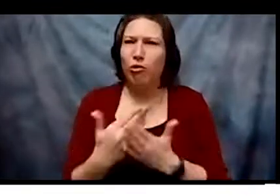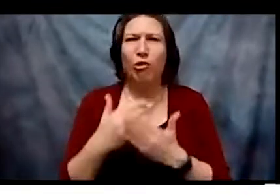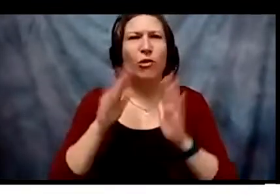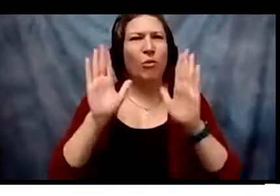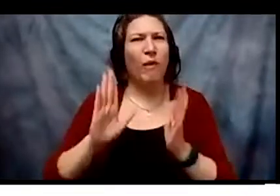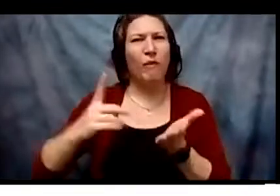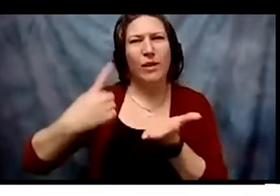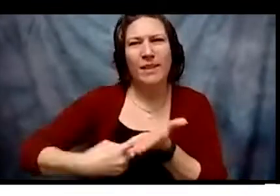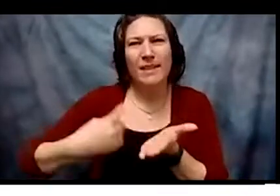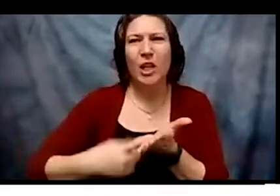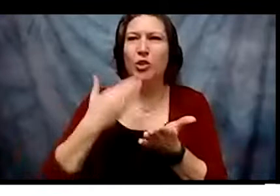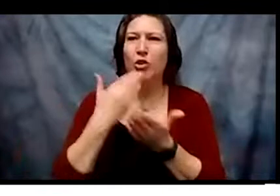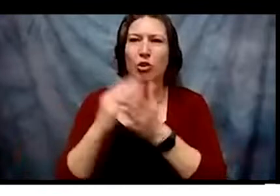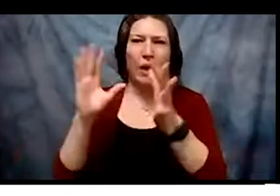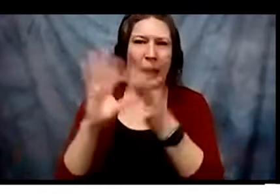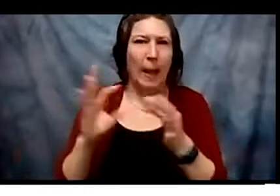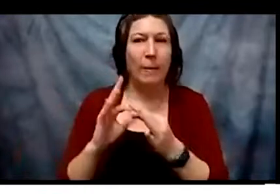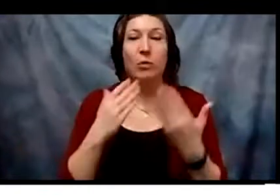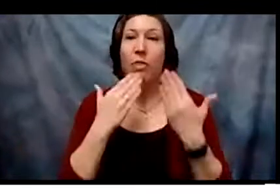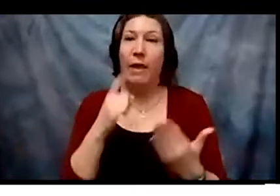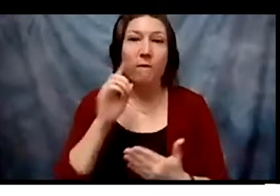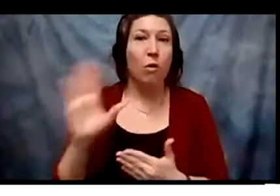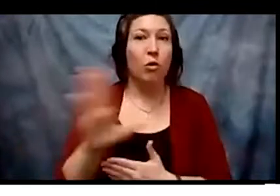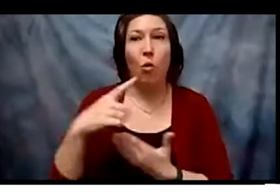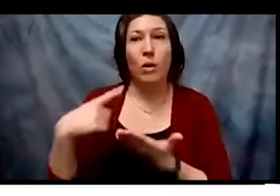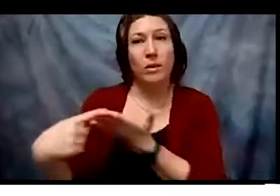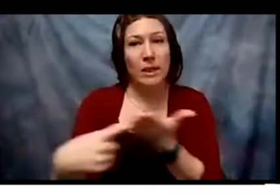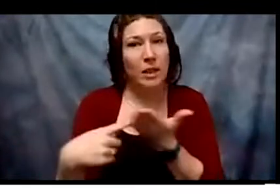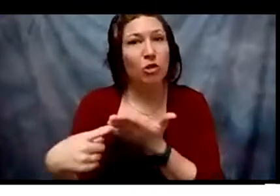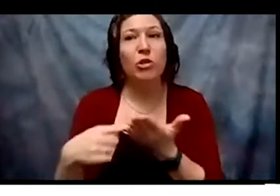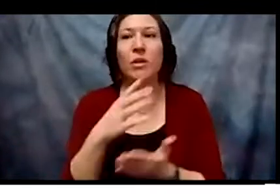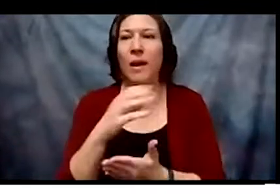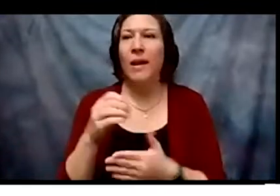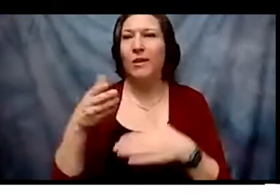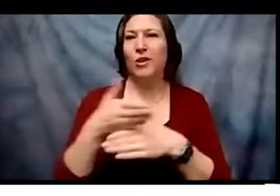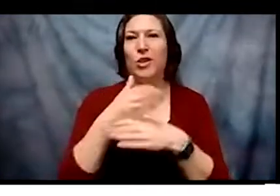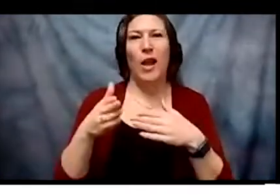So thank you everyone for your deep, meaningful conversations and for sharing out with the group.